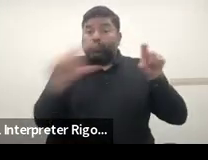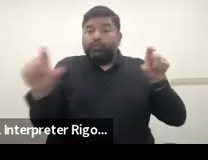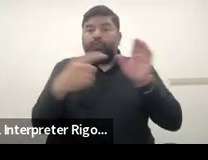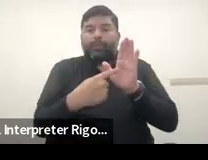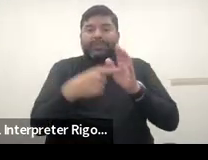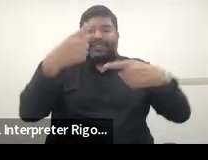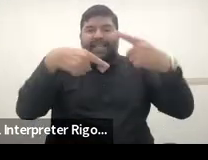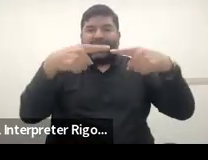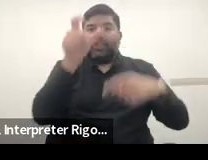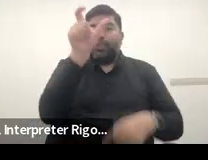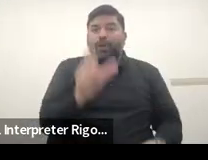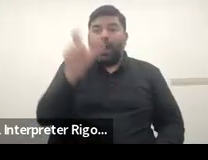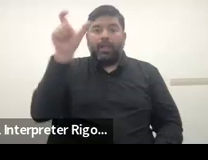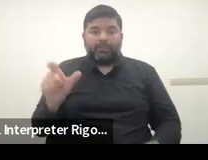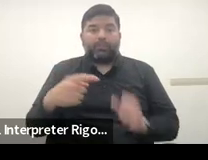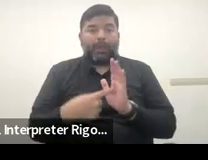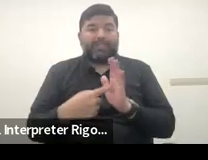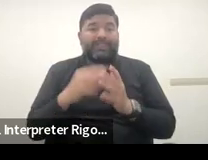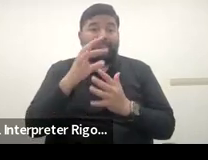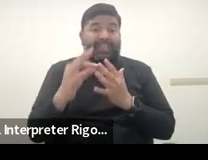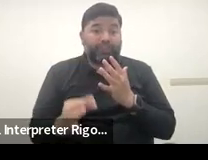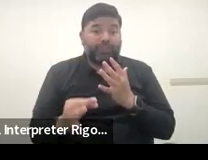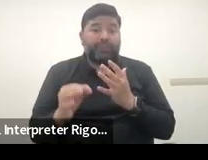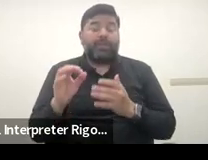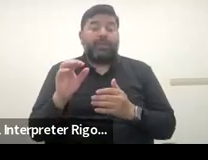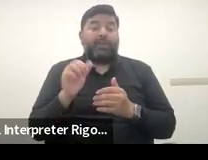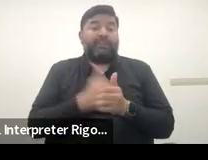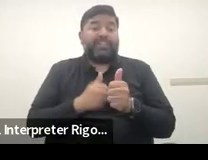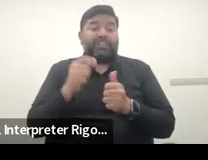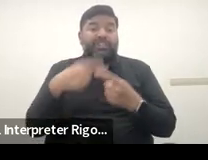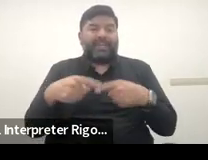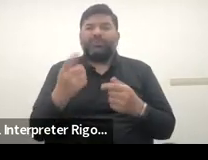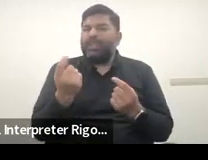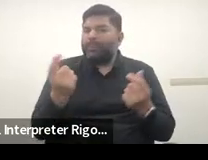signs, there was some trickiness about you know whether it's appropriate to combine certain signs.